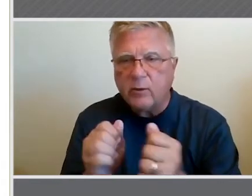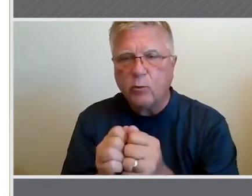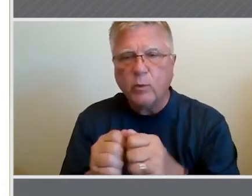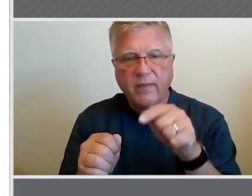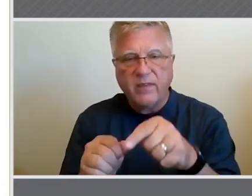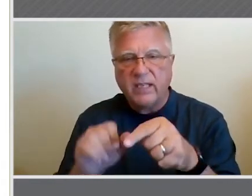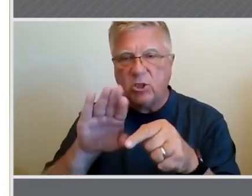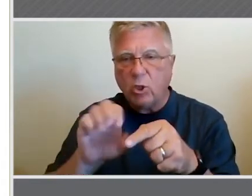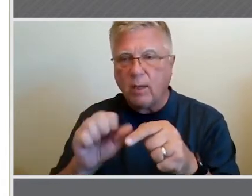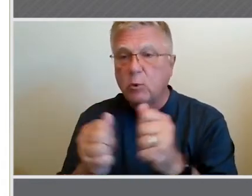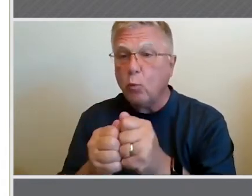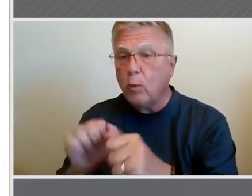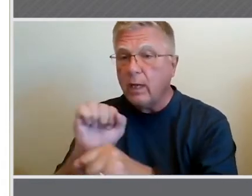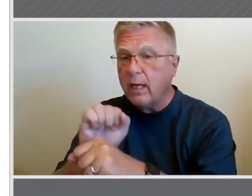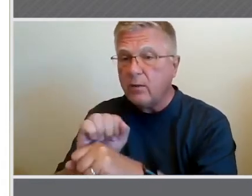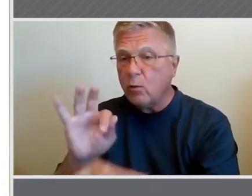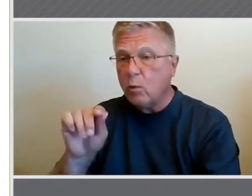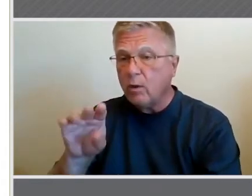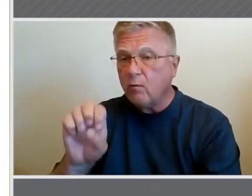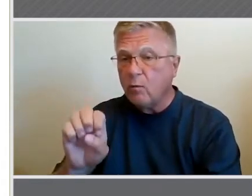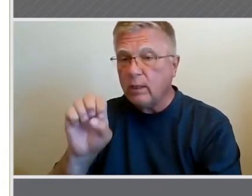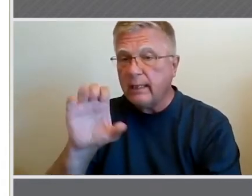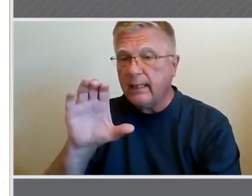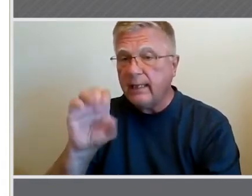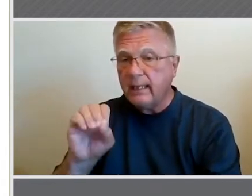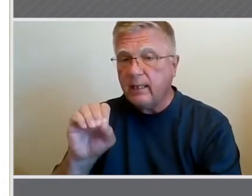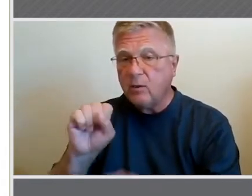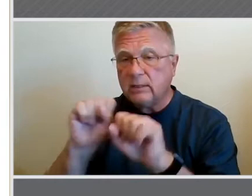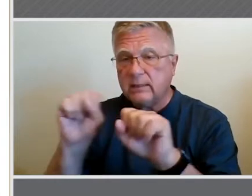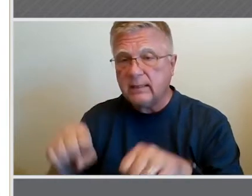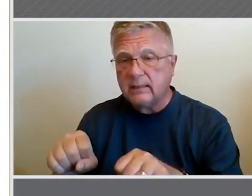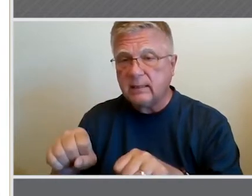our workforce ecosystem and workforce delivery system as well as partners to ensure